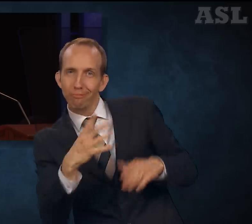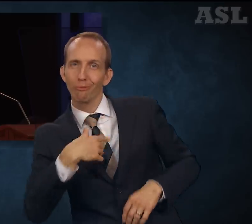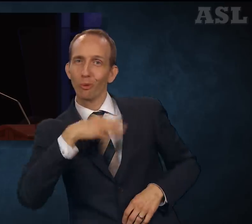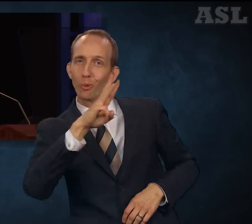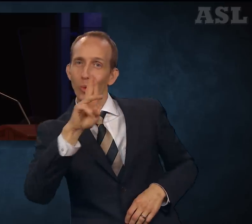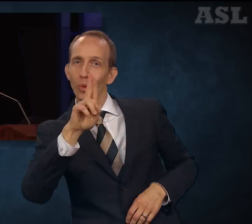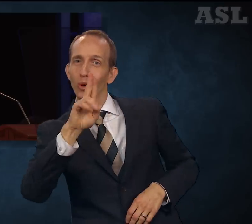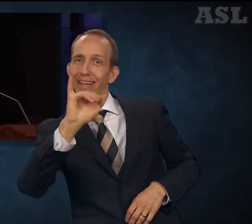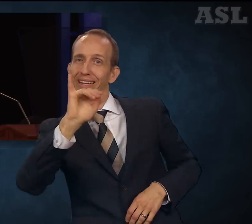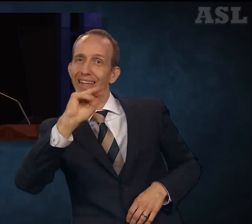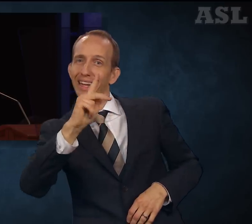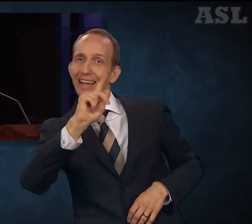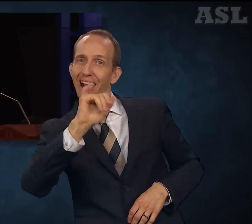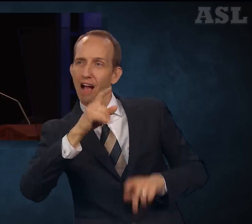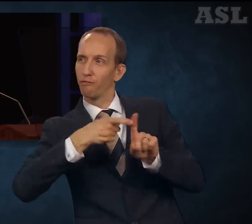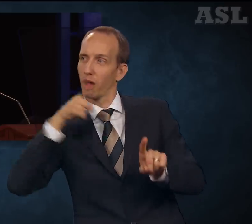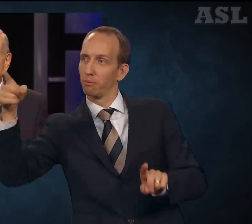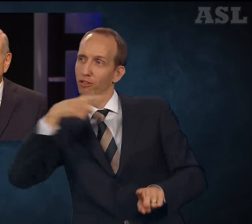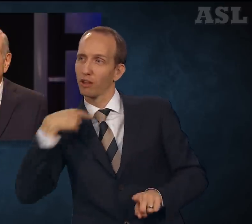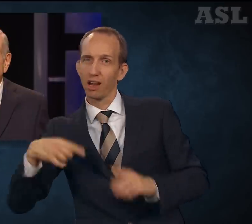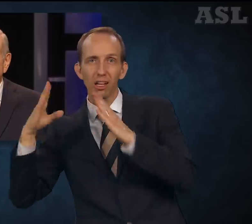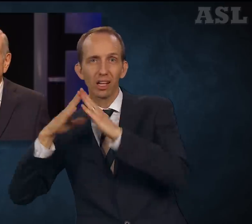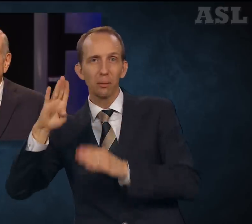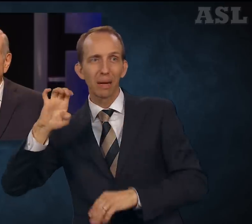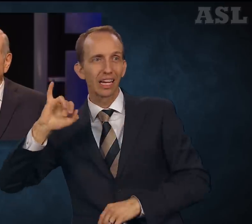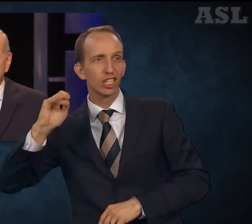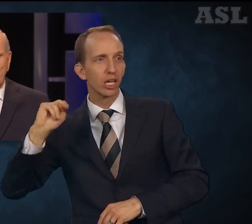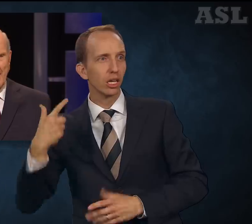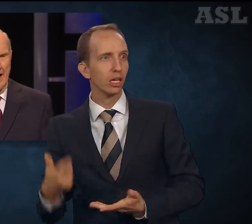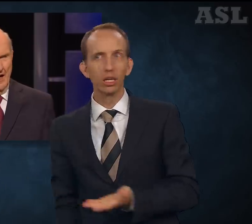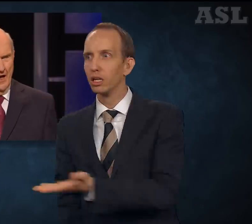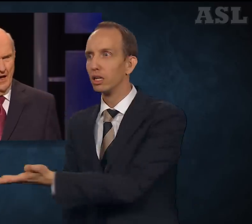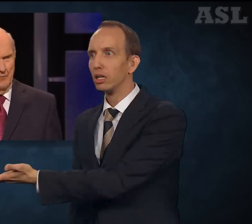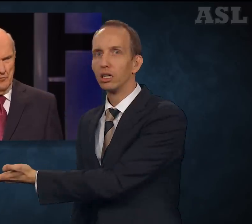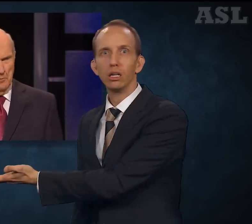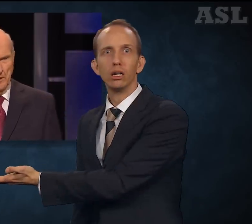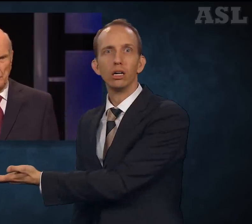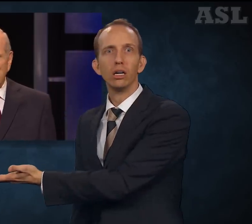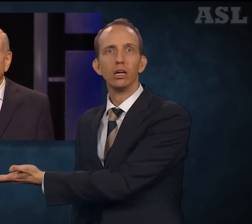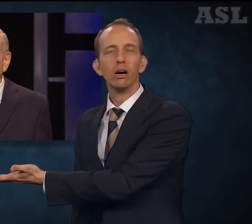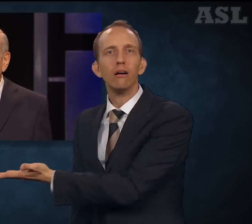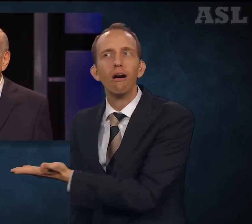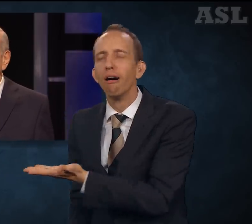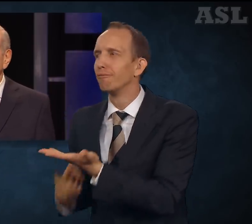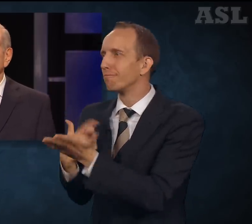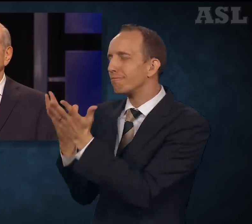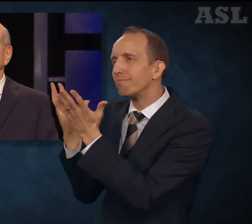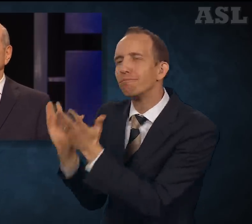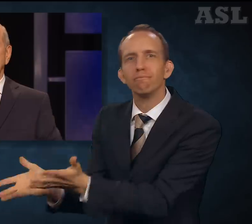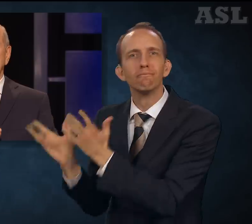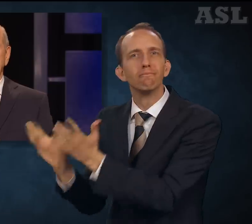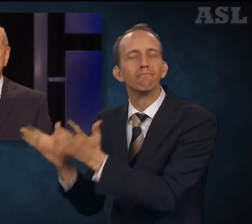PROFESSOR WU YING-KAI FROM